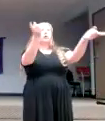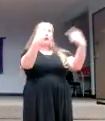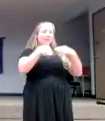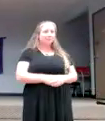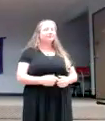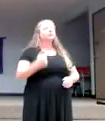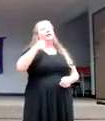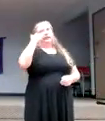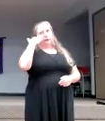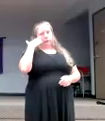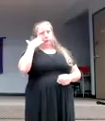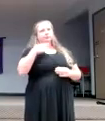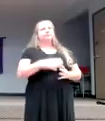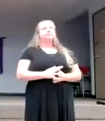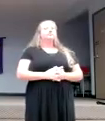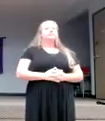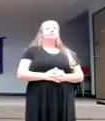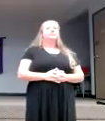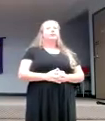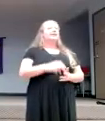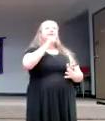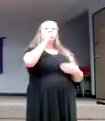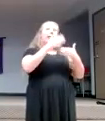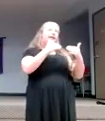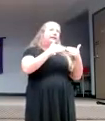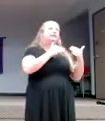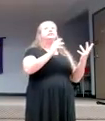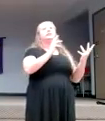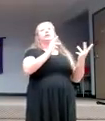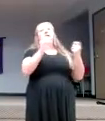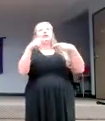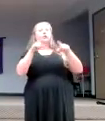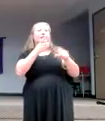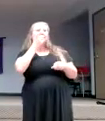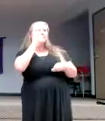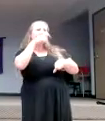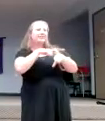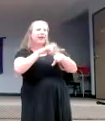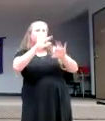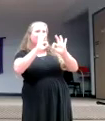know, it's not always easy to get away during the dinner time from your family. So taking